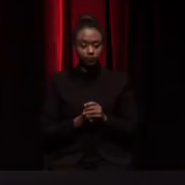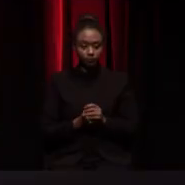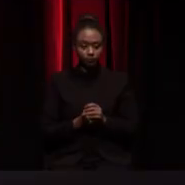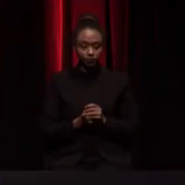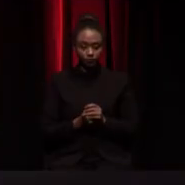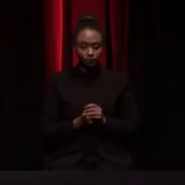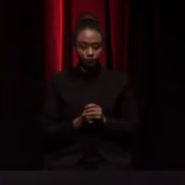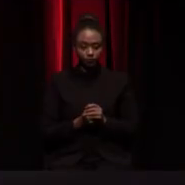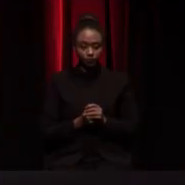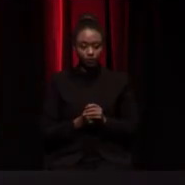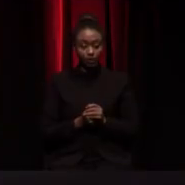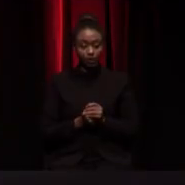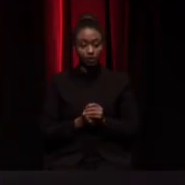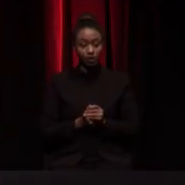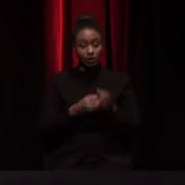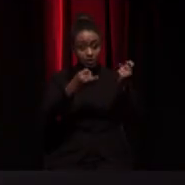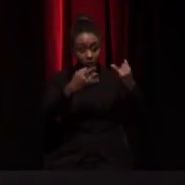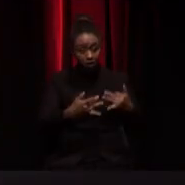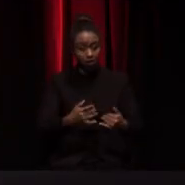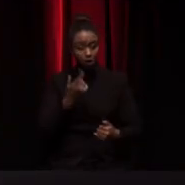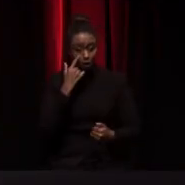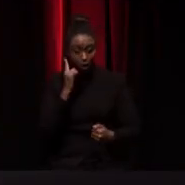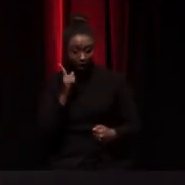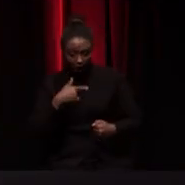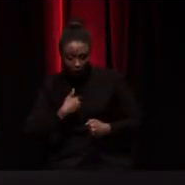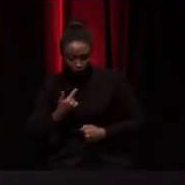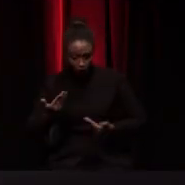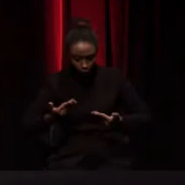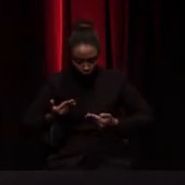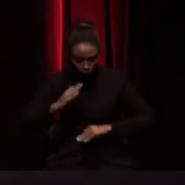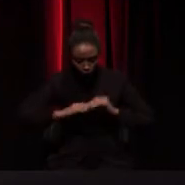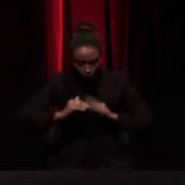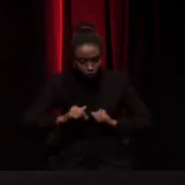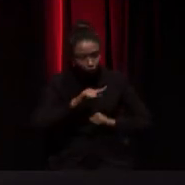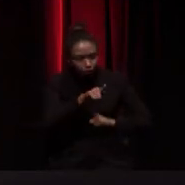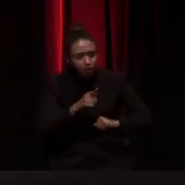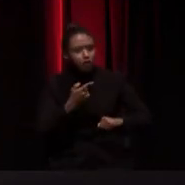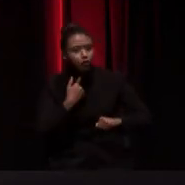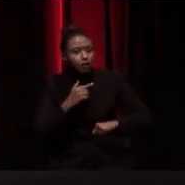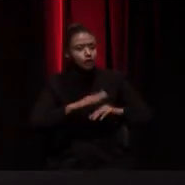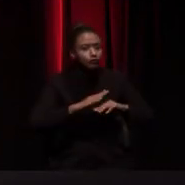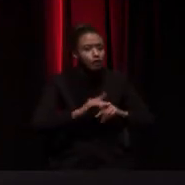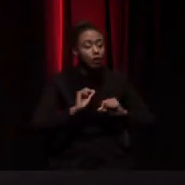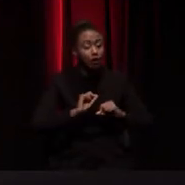what we develop together or what you want to do is just another product